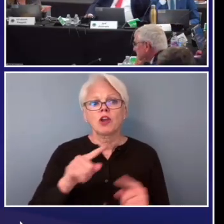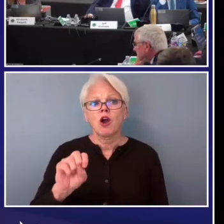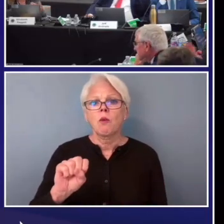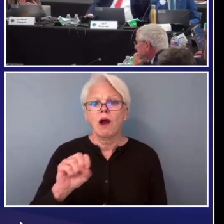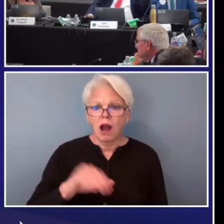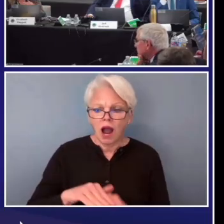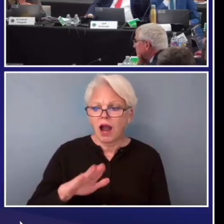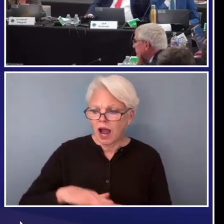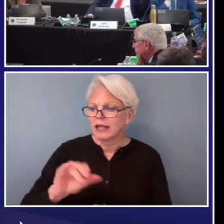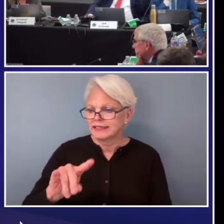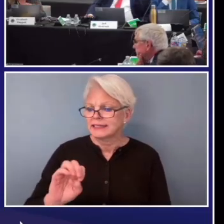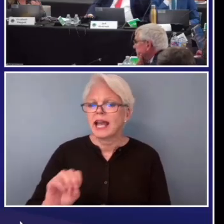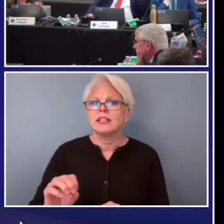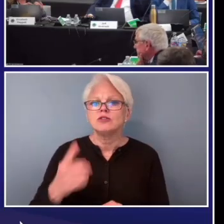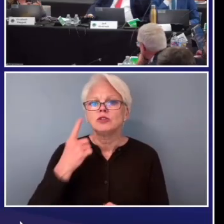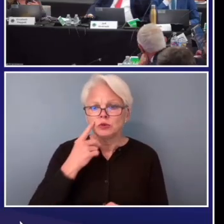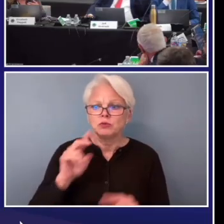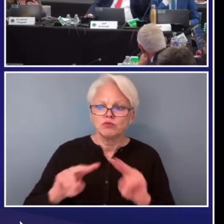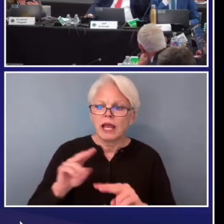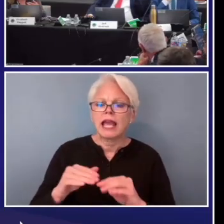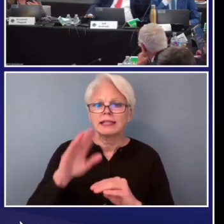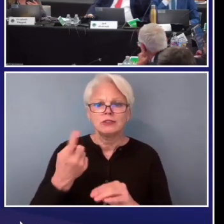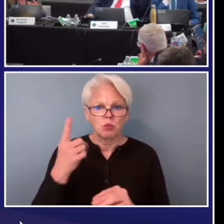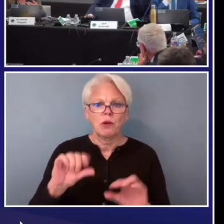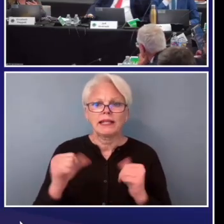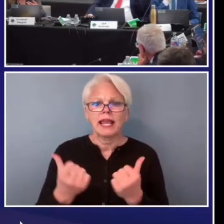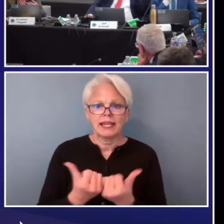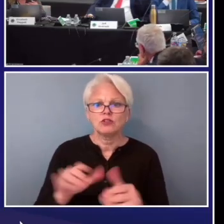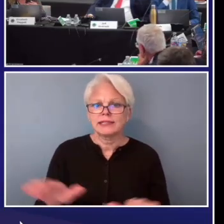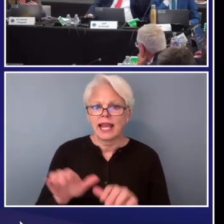of agency activity. We would also be looking at that documentation and we don't,